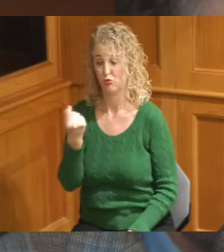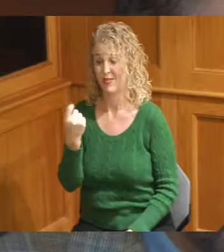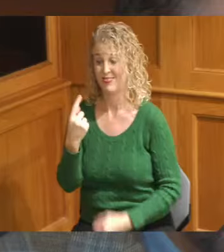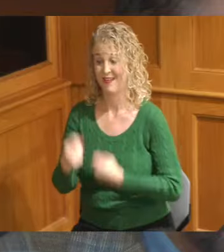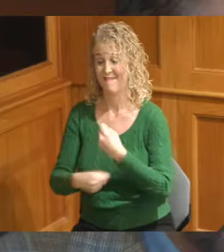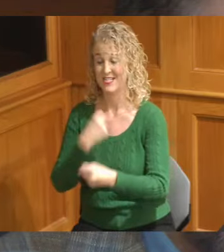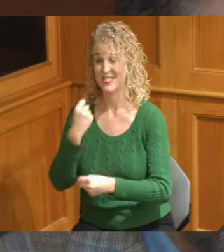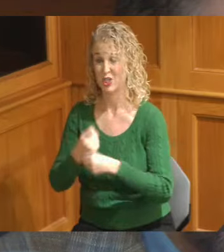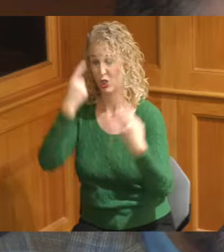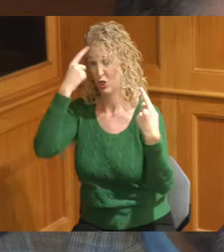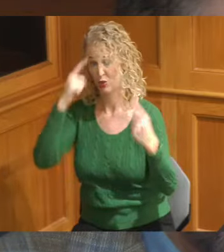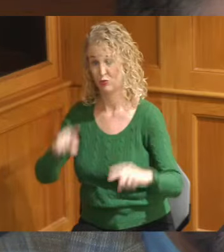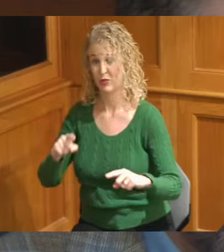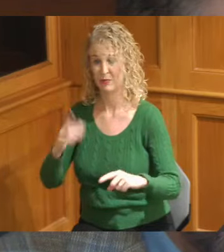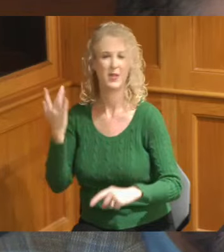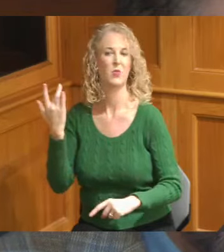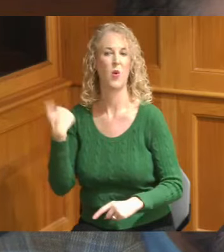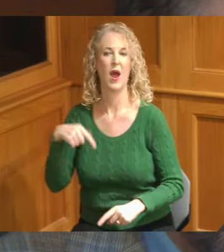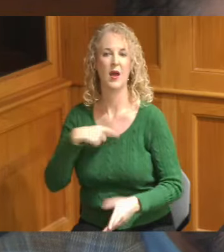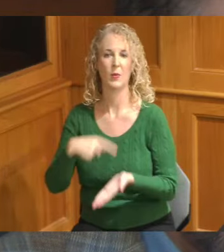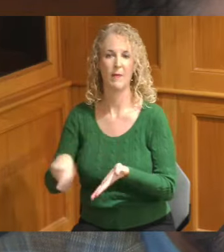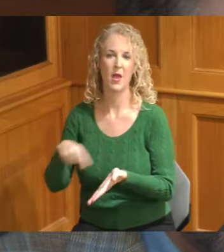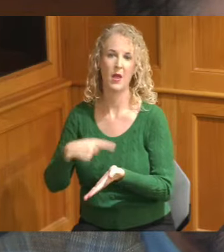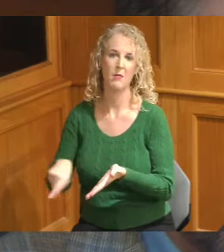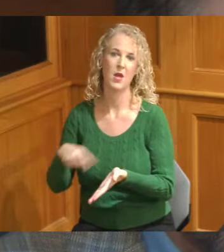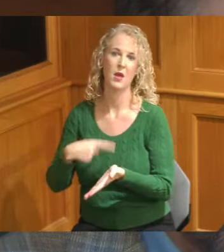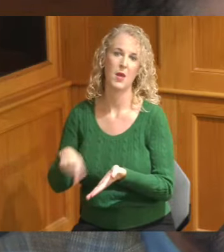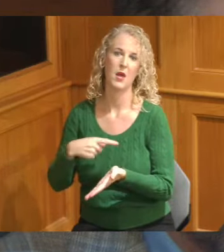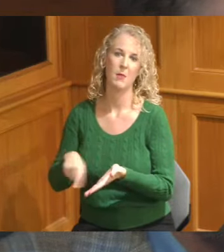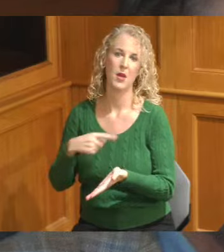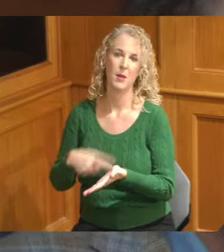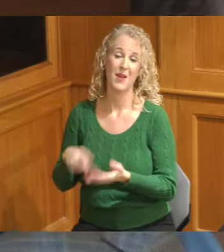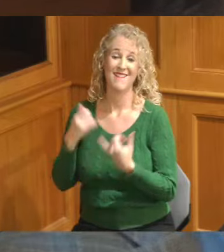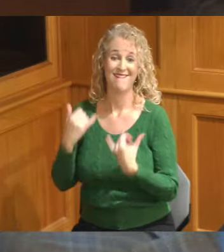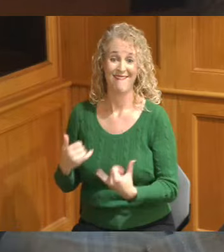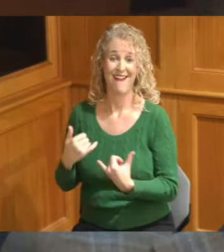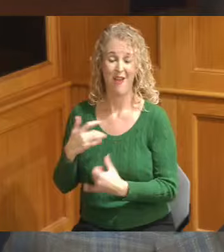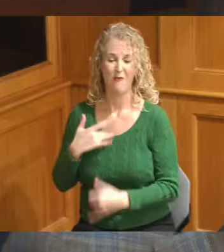I don't know why we have to pay a lot of stuff all up front if it's over 11-year period. So,